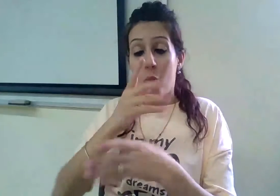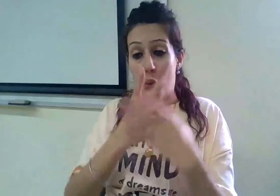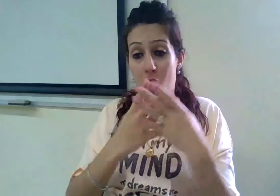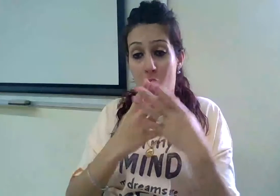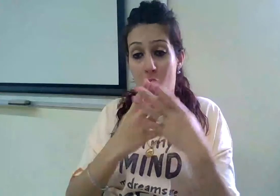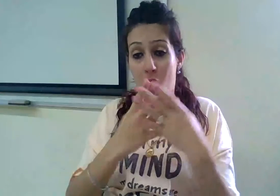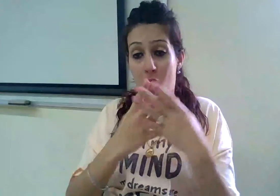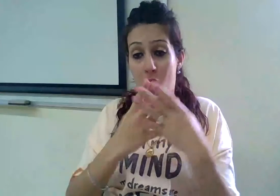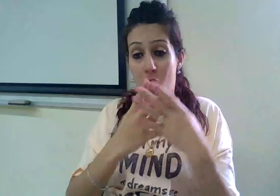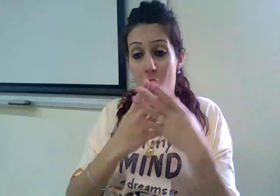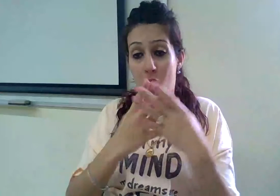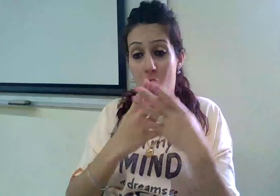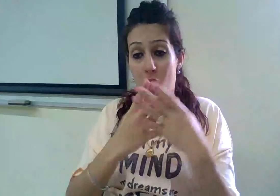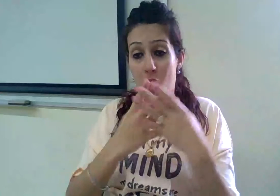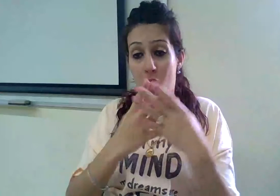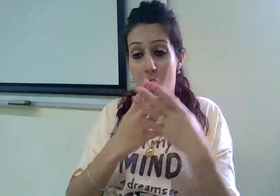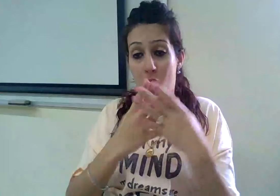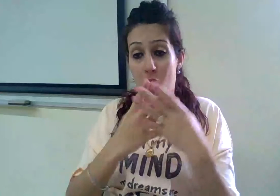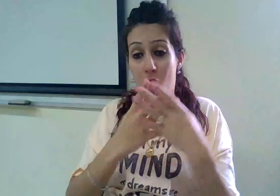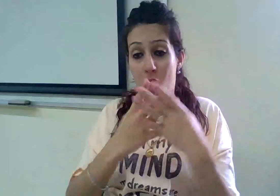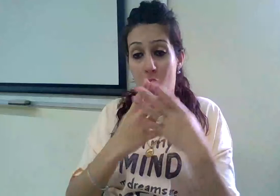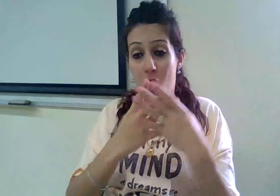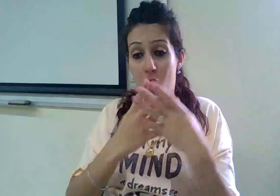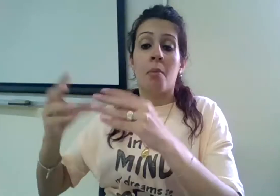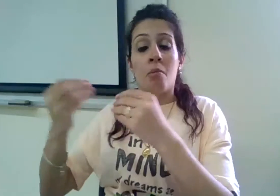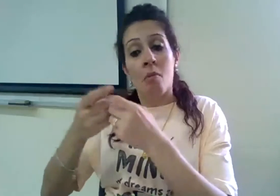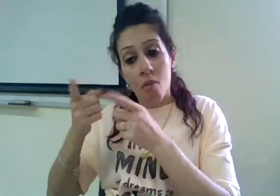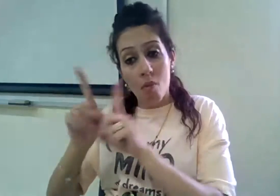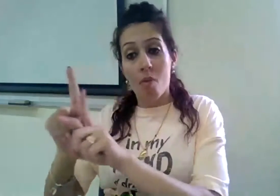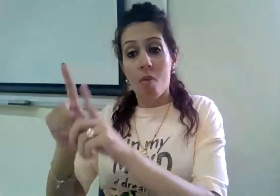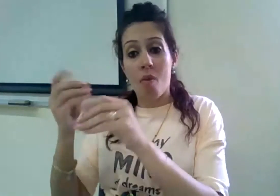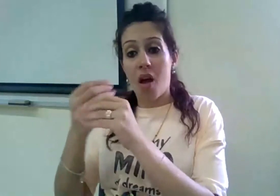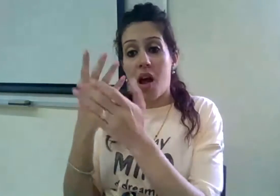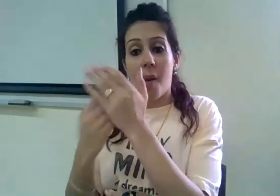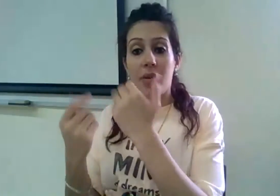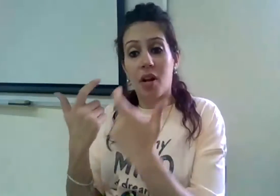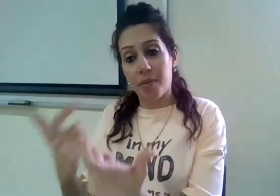So with a little bit of training, you can help the parents support classroom